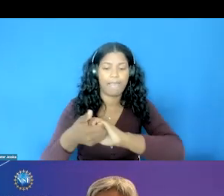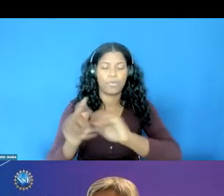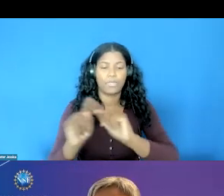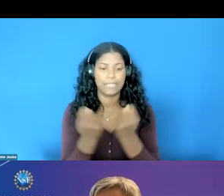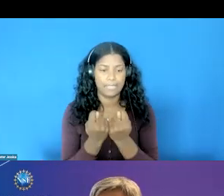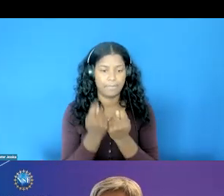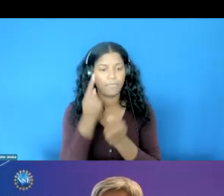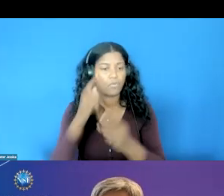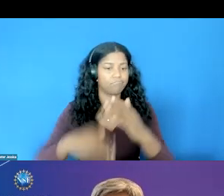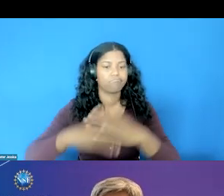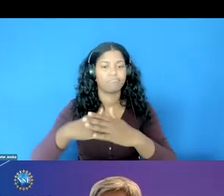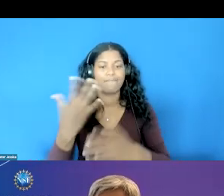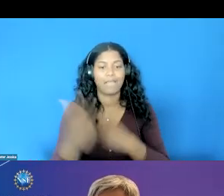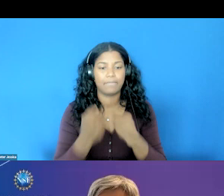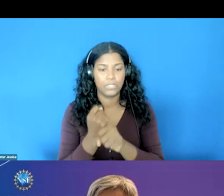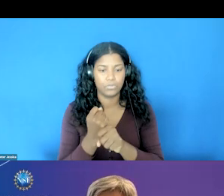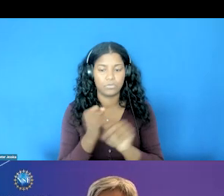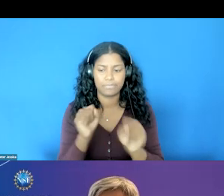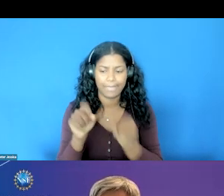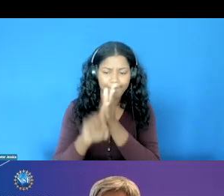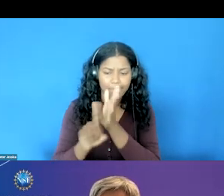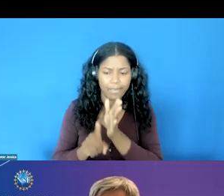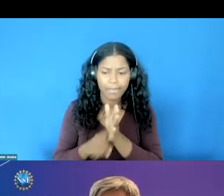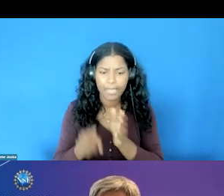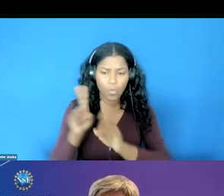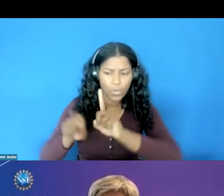Again, to investigate fundamental questions that cross scales in biology.